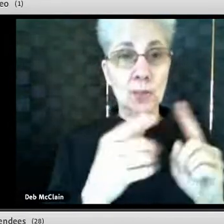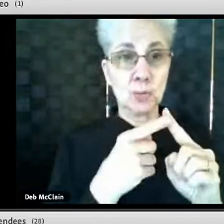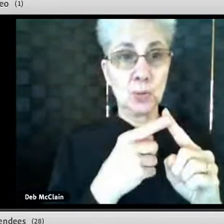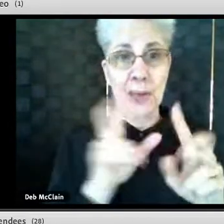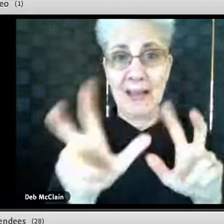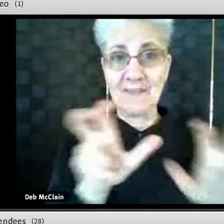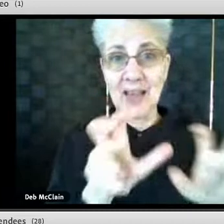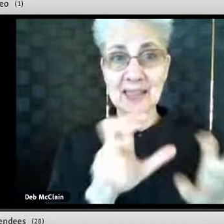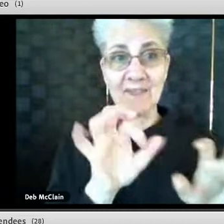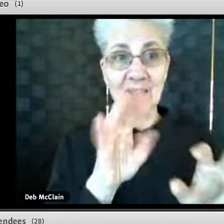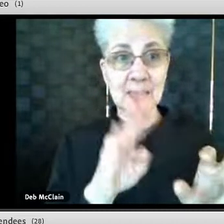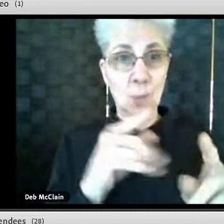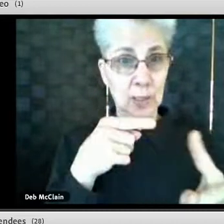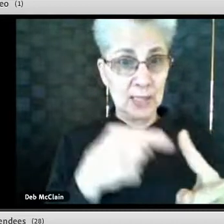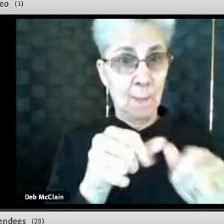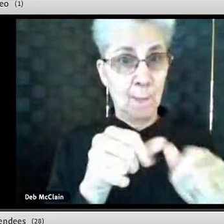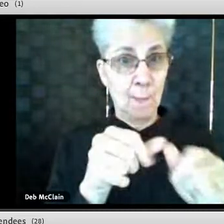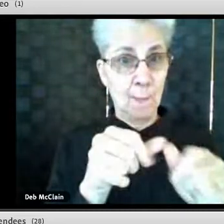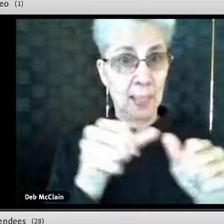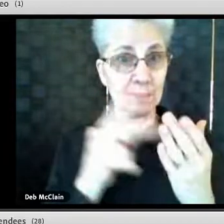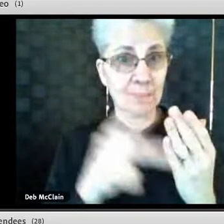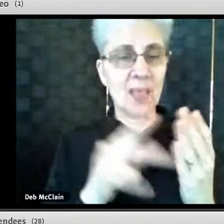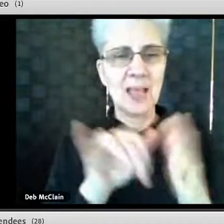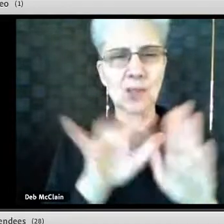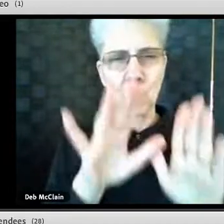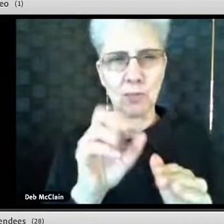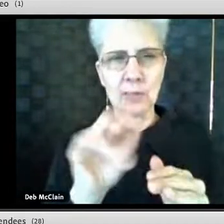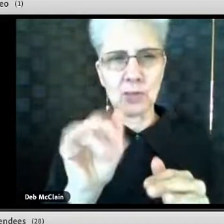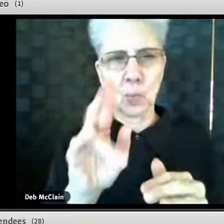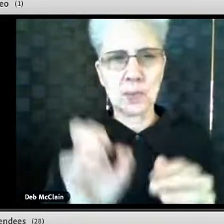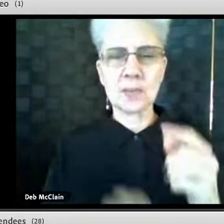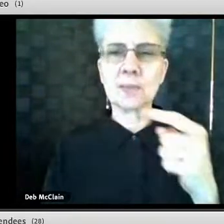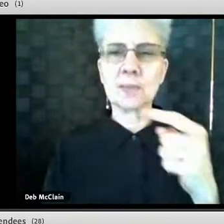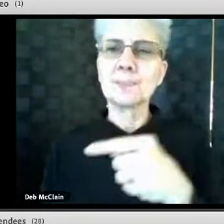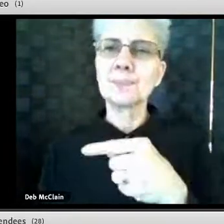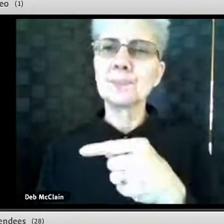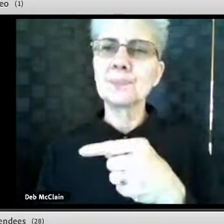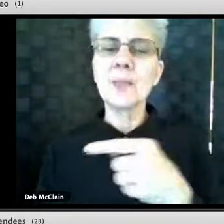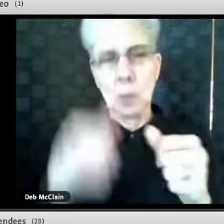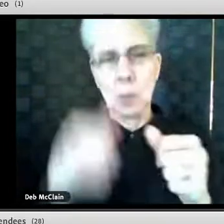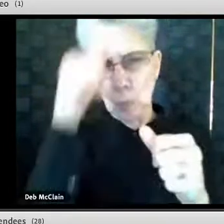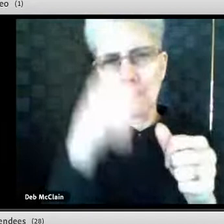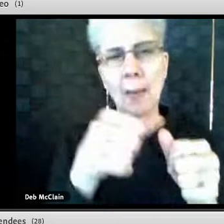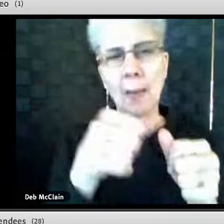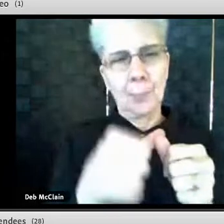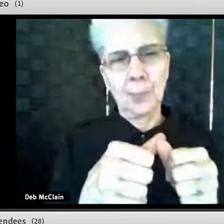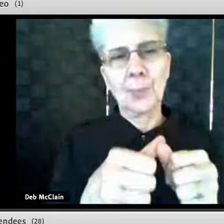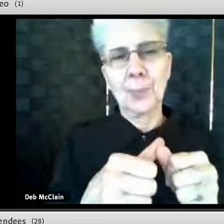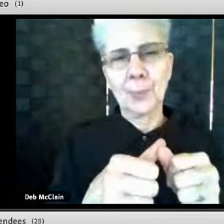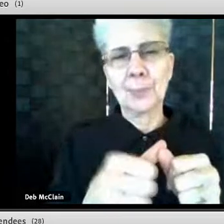so if you're definitely going to invest in Facebook as your main place, this is a really great resource,